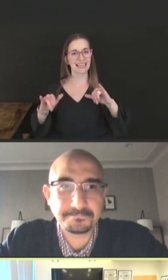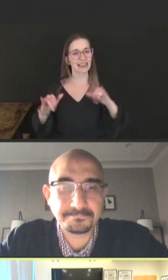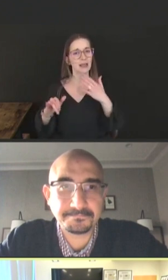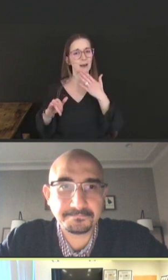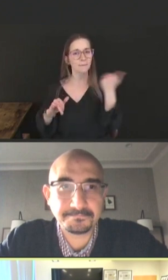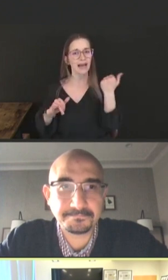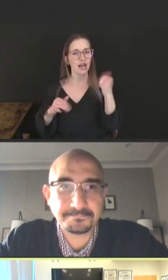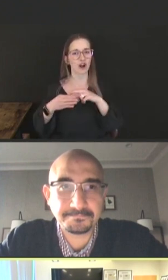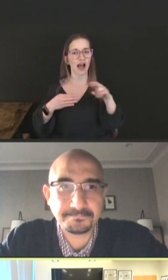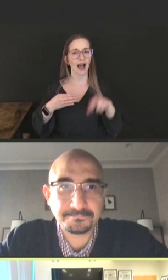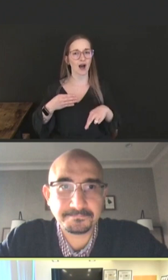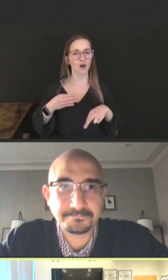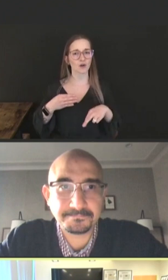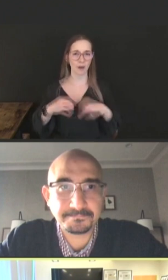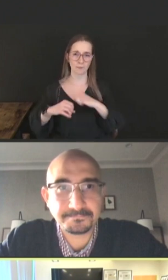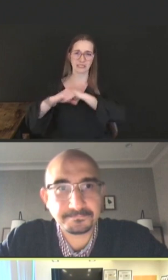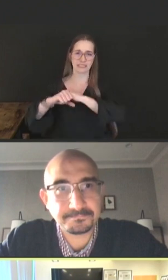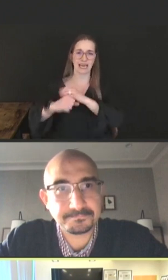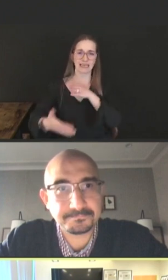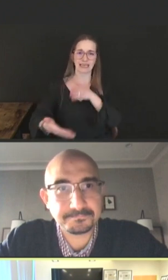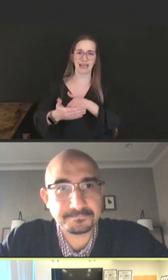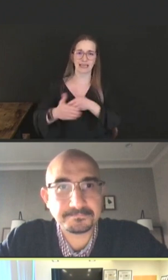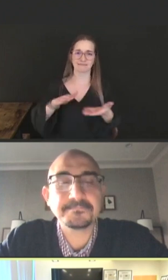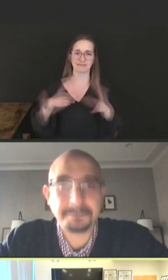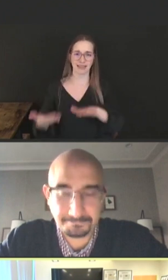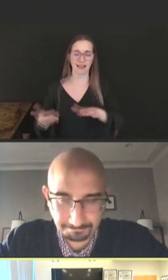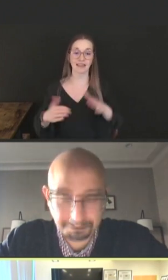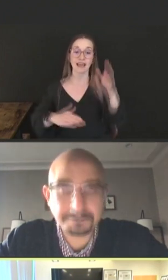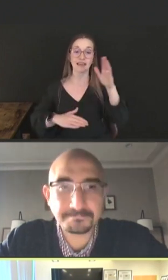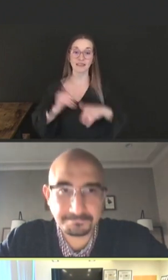what we saw early in the pandemic, when people had no baseline immunity at all.